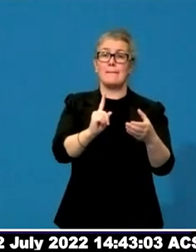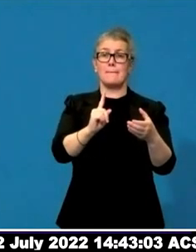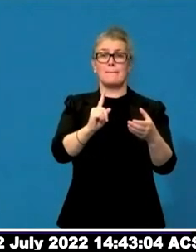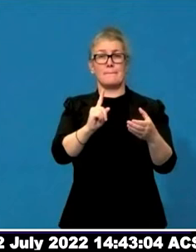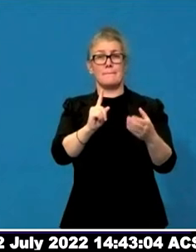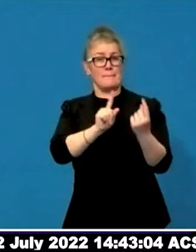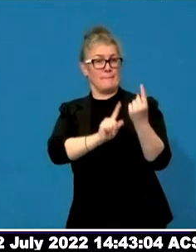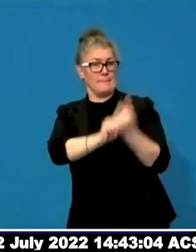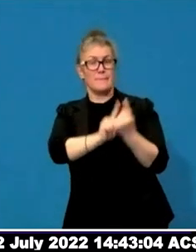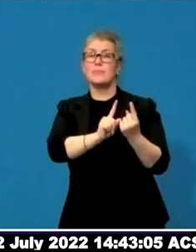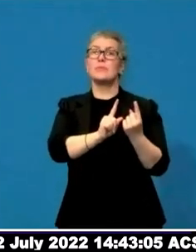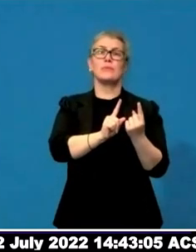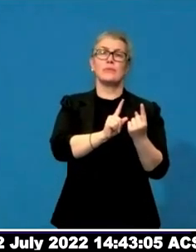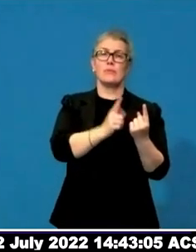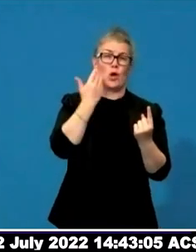It started out with about - when I joined originally,